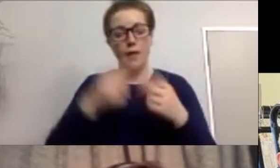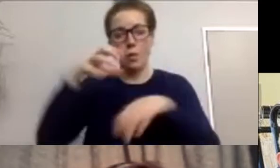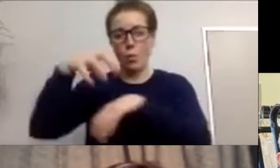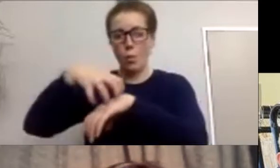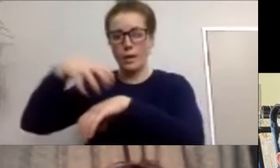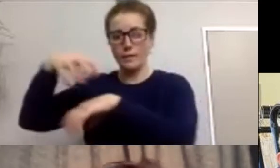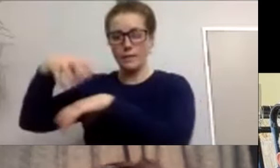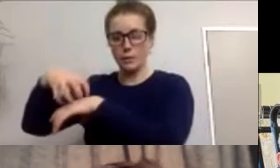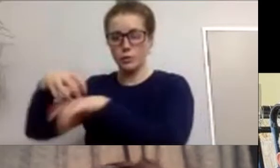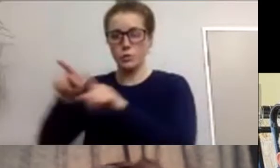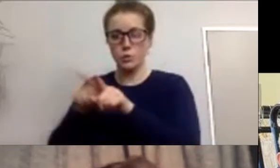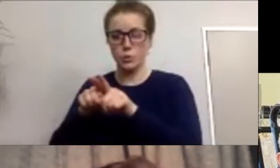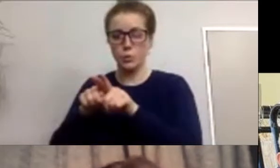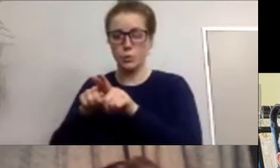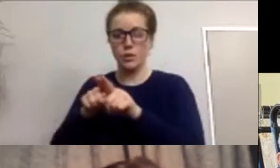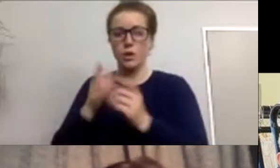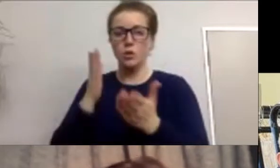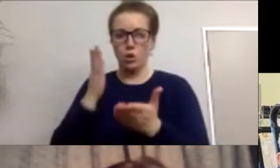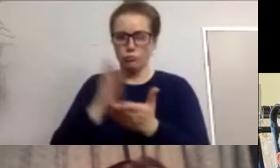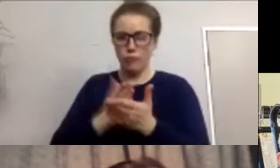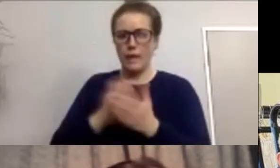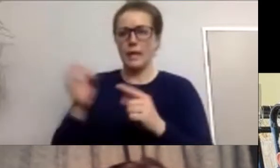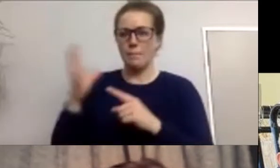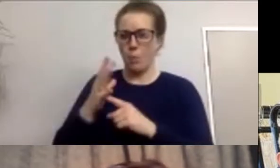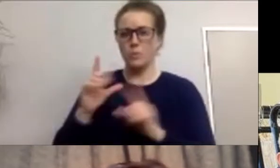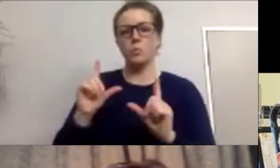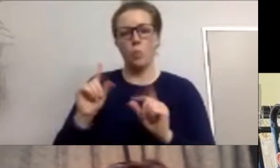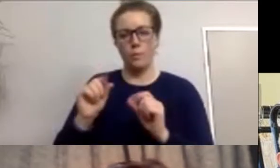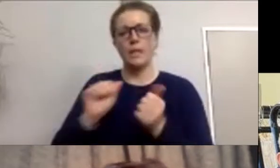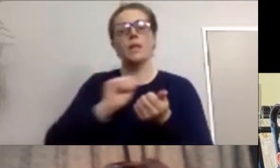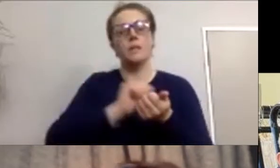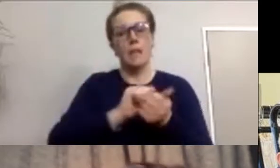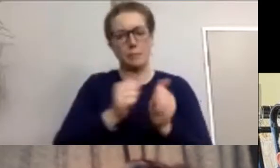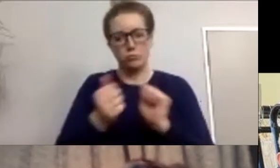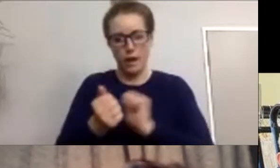that's been really important in what we've done. I think we are stronger by